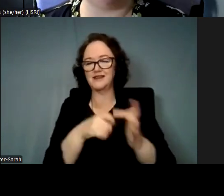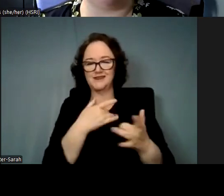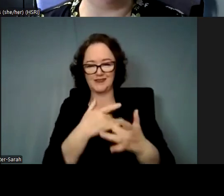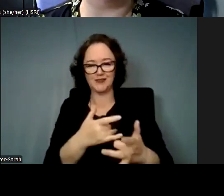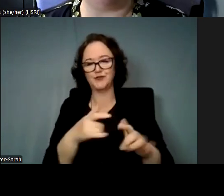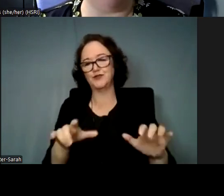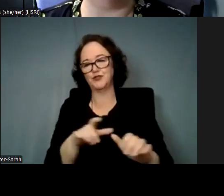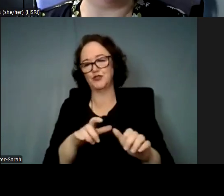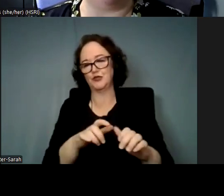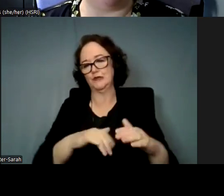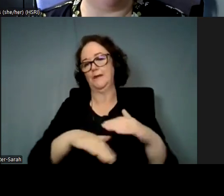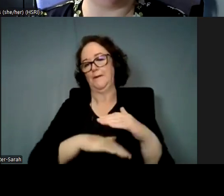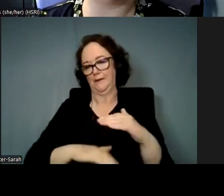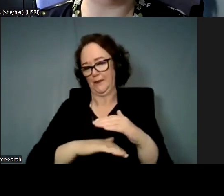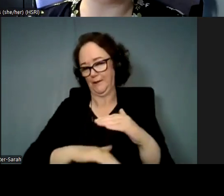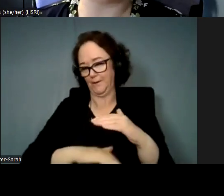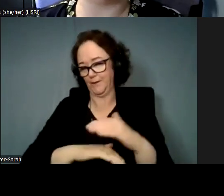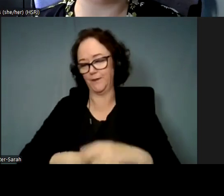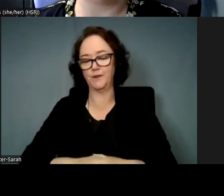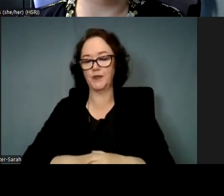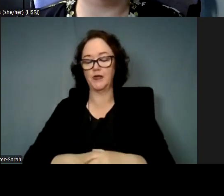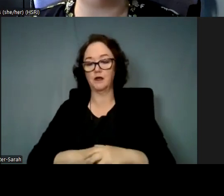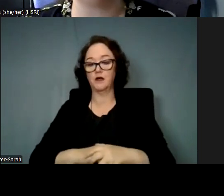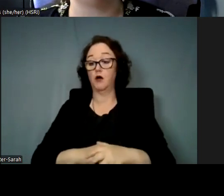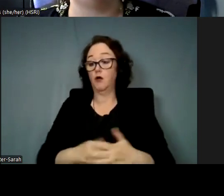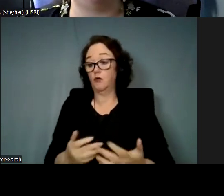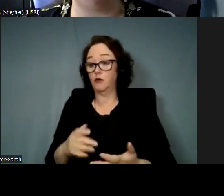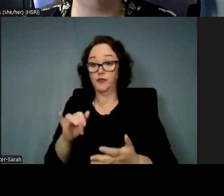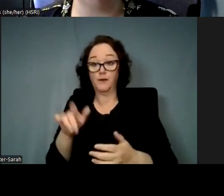live at home, great, and it kind of stops there. But what we're